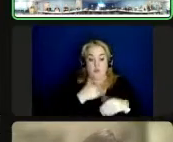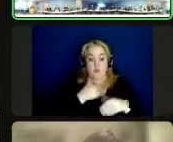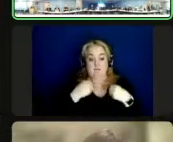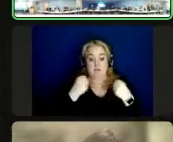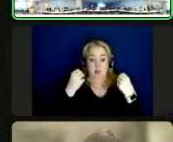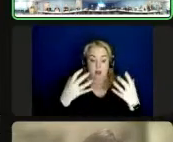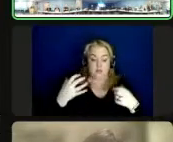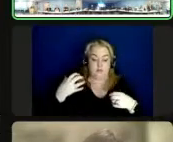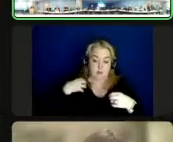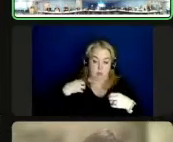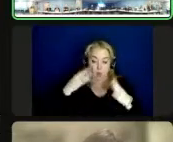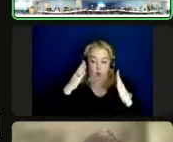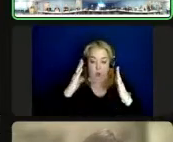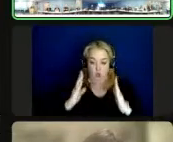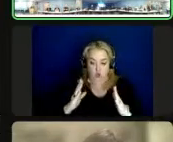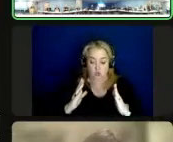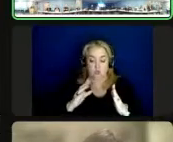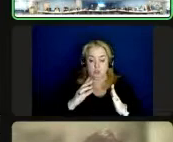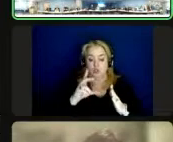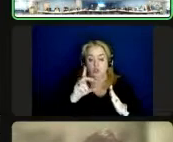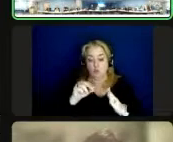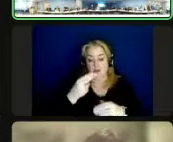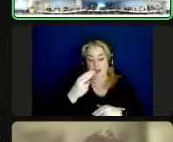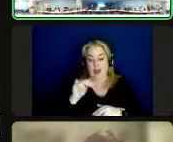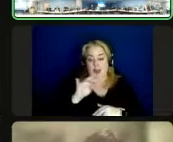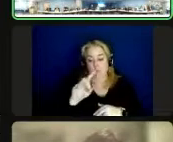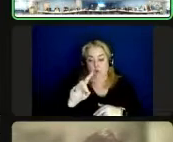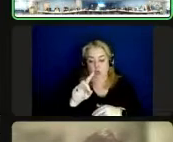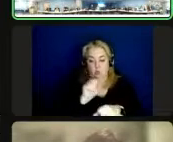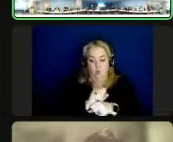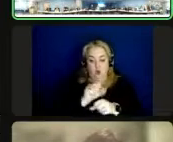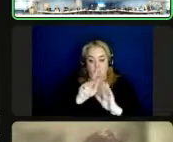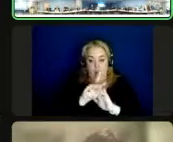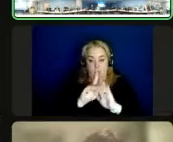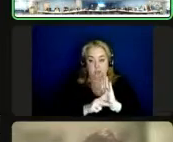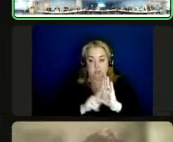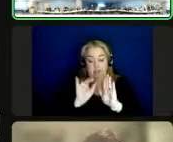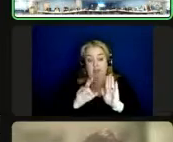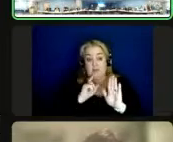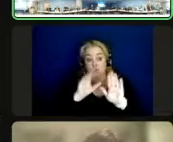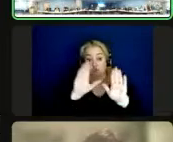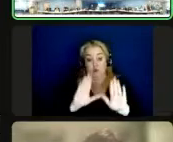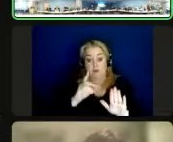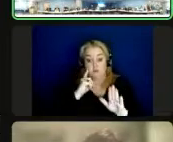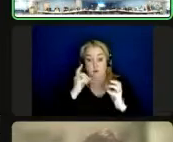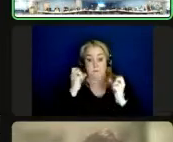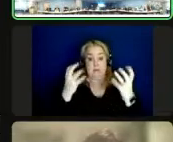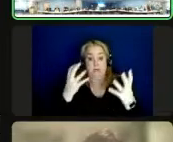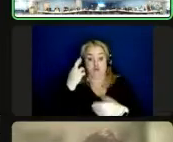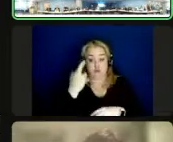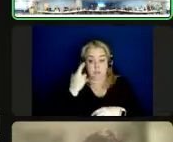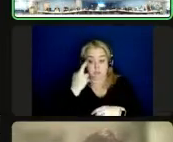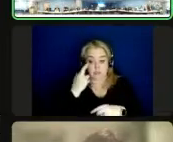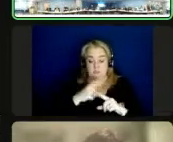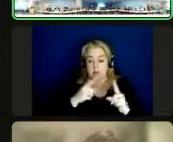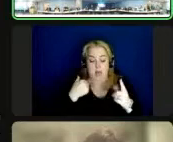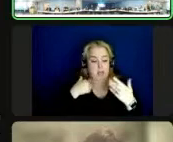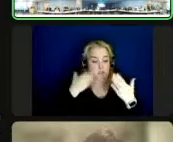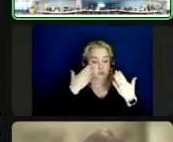I DON'T KNOW HOW WE GAGE WHERE THE WORK IS PERFORMED.